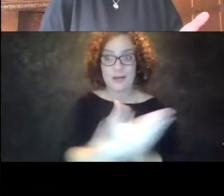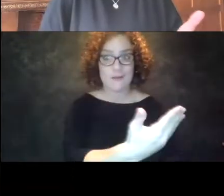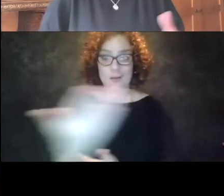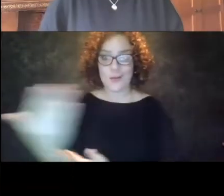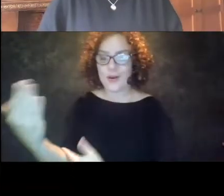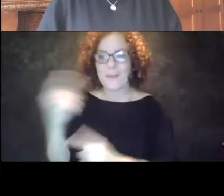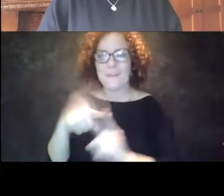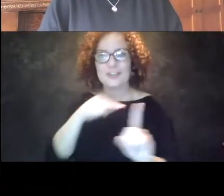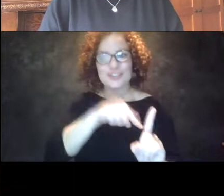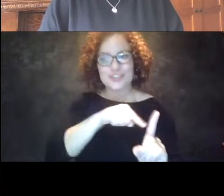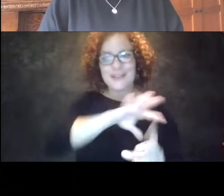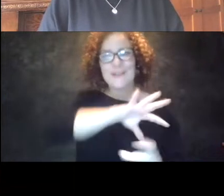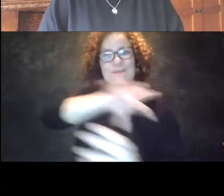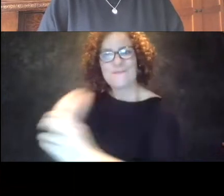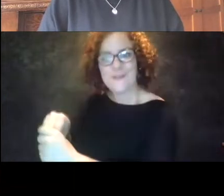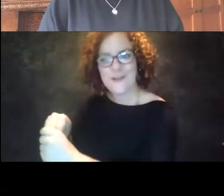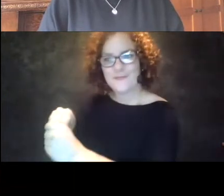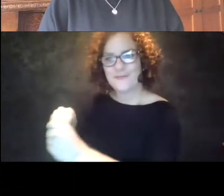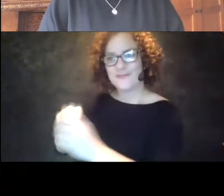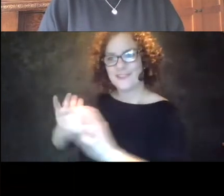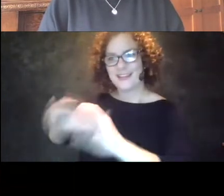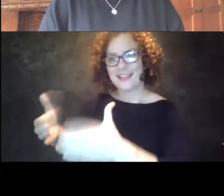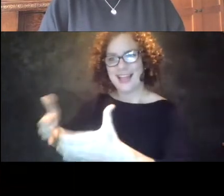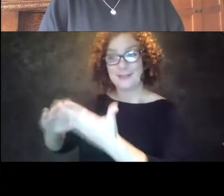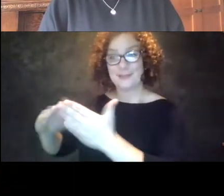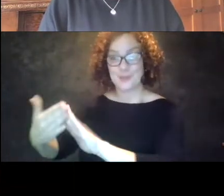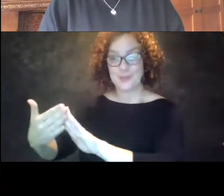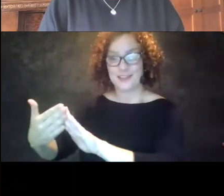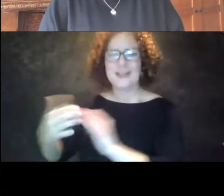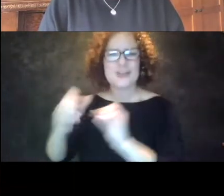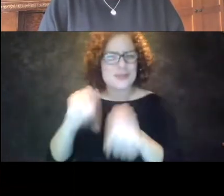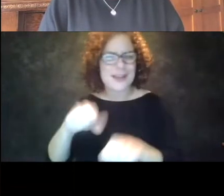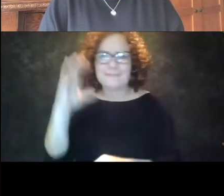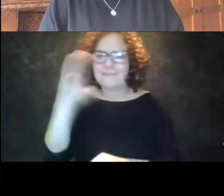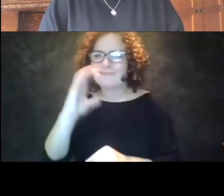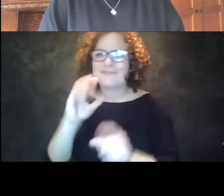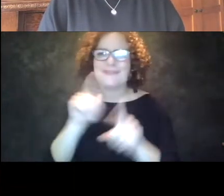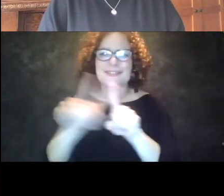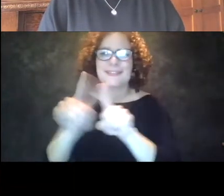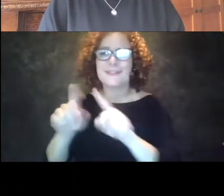something to her class community so we can find ways for that to happen for everybody.